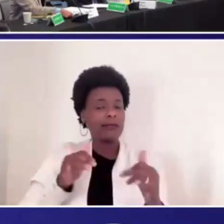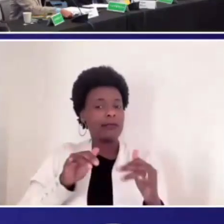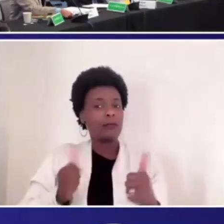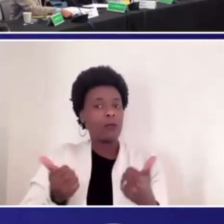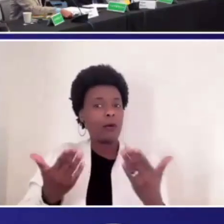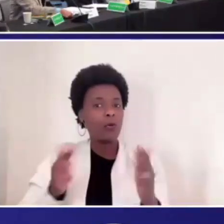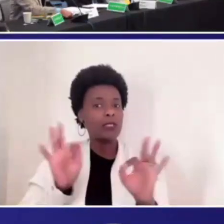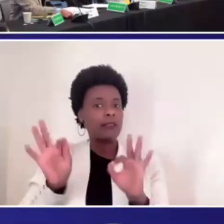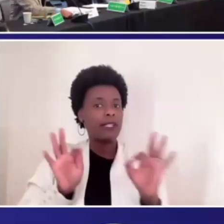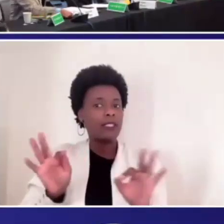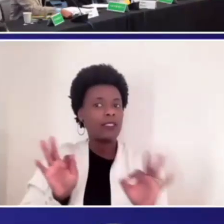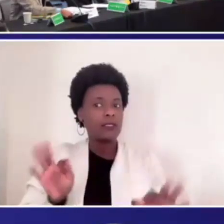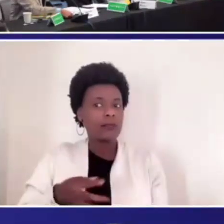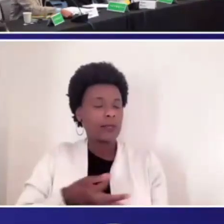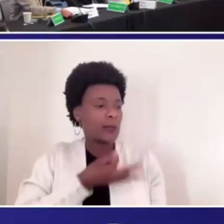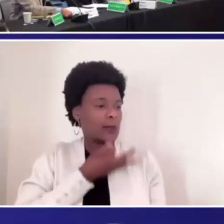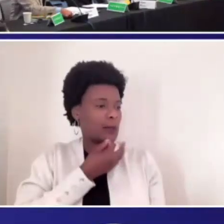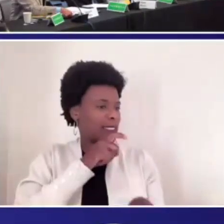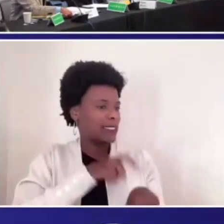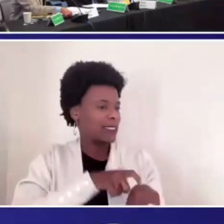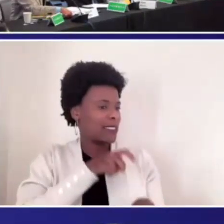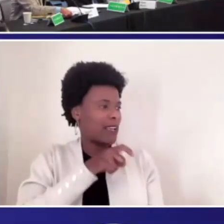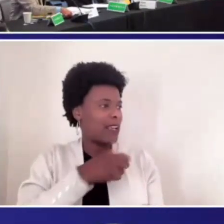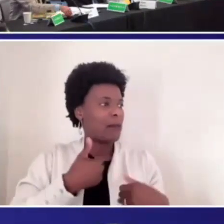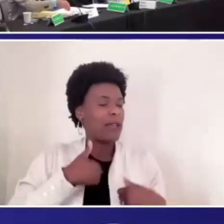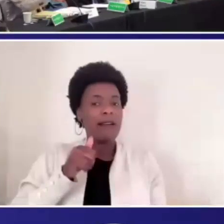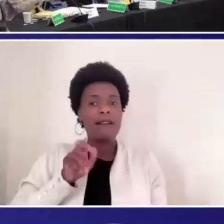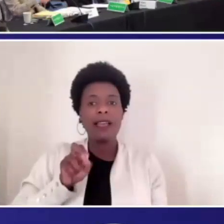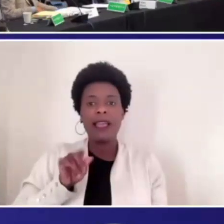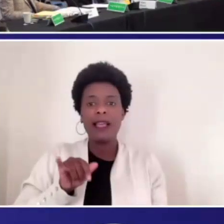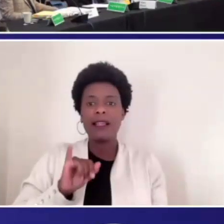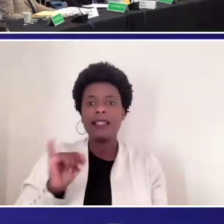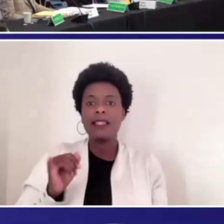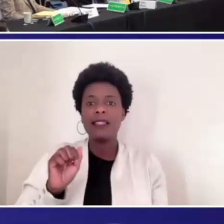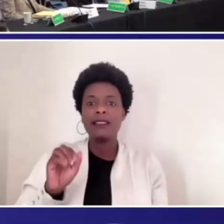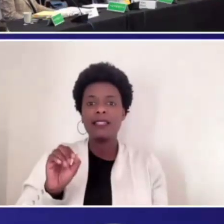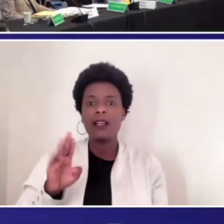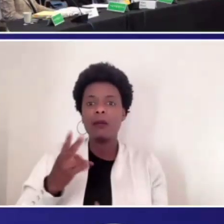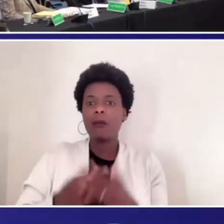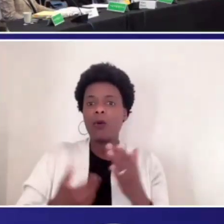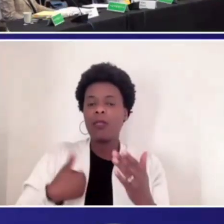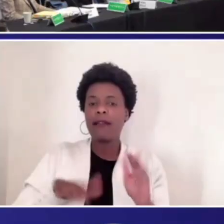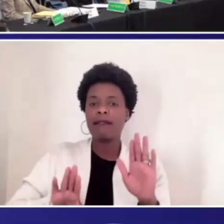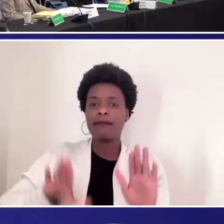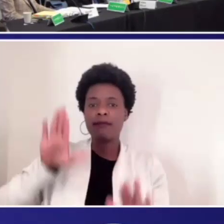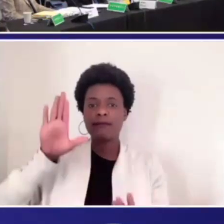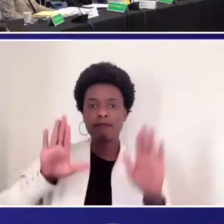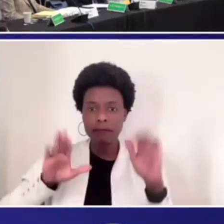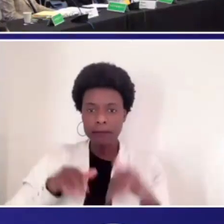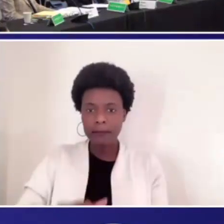We're coming up on time, and we have Andy and Jacob with cards up. So if I can respond real quick.